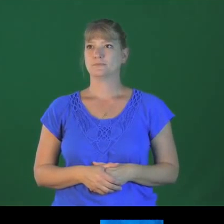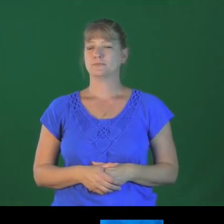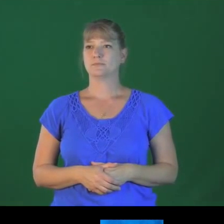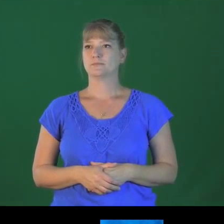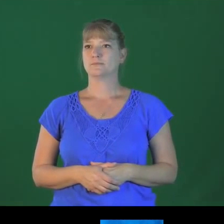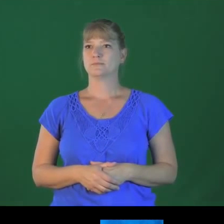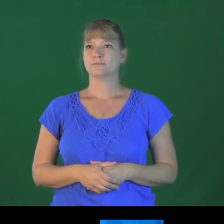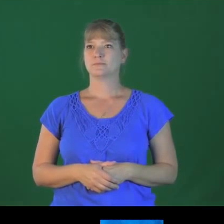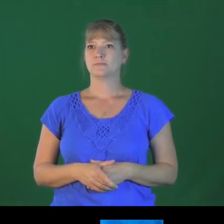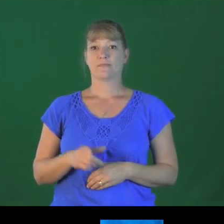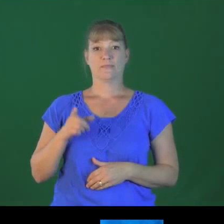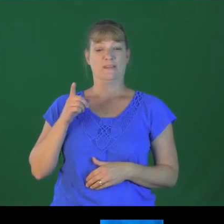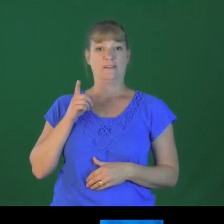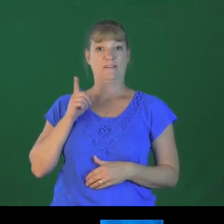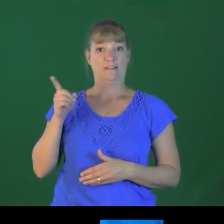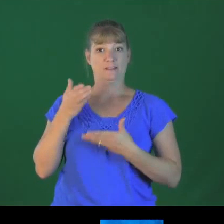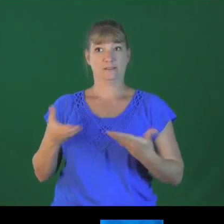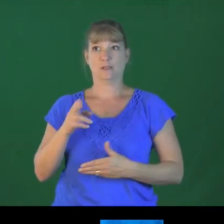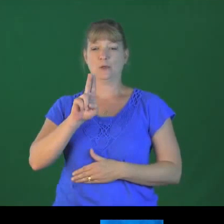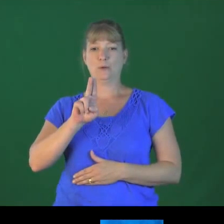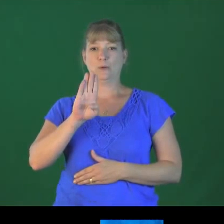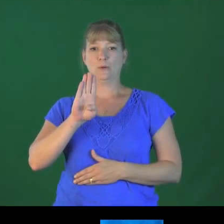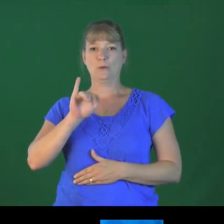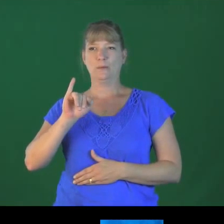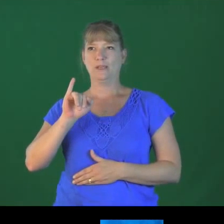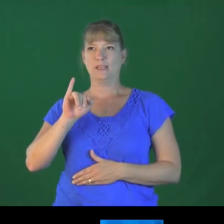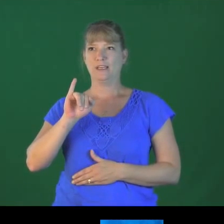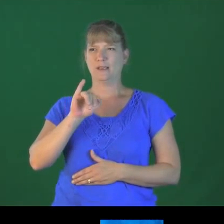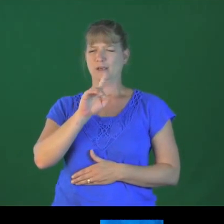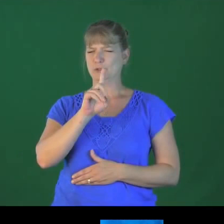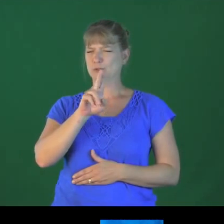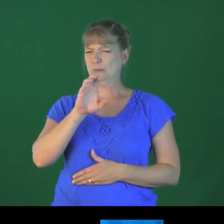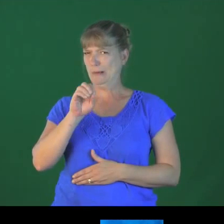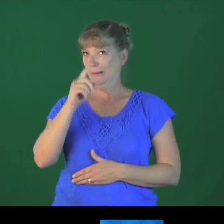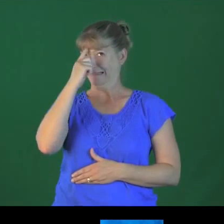This device, the "Ubi Duo", I believe that's how it's pronounced,